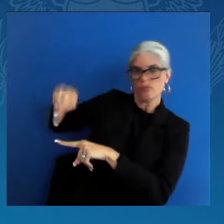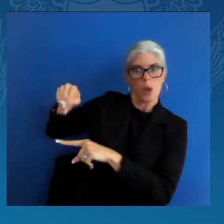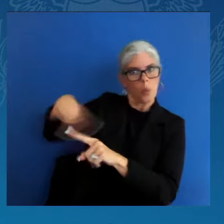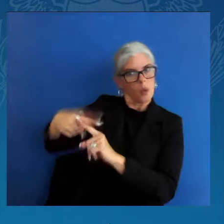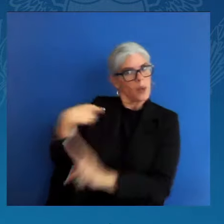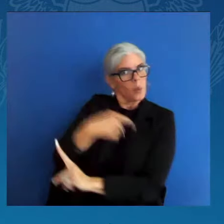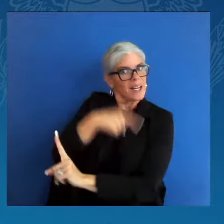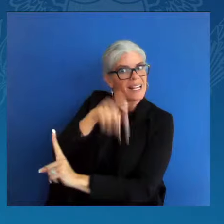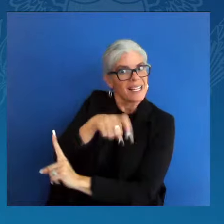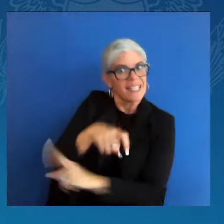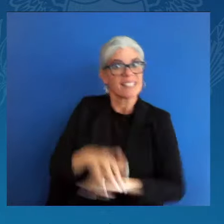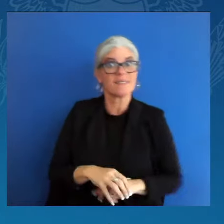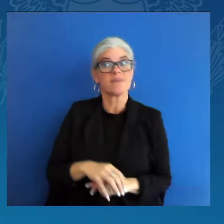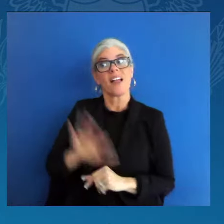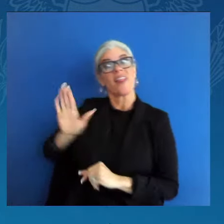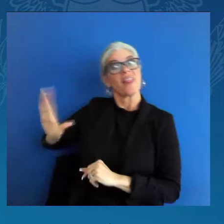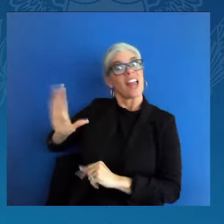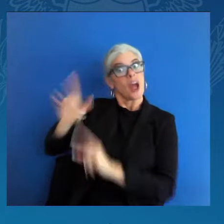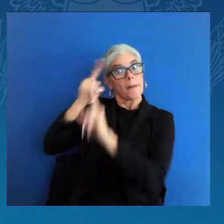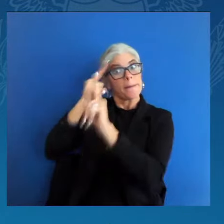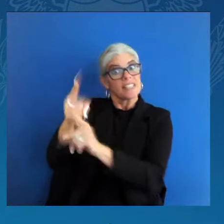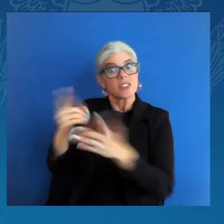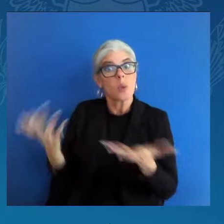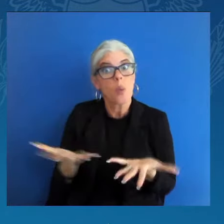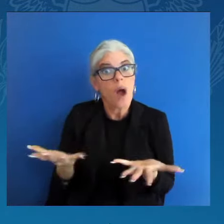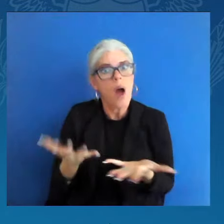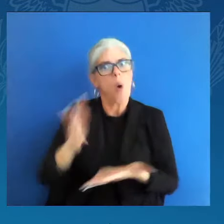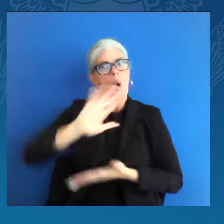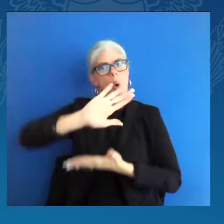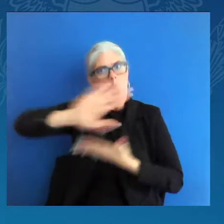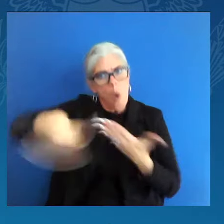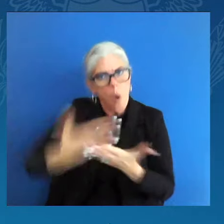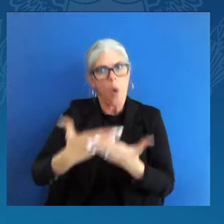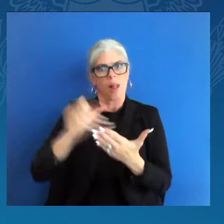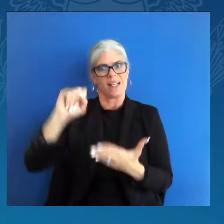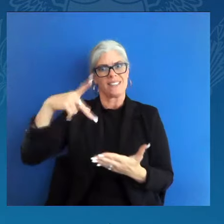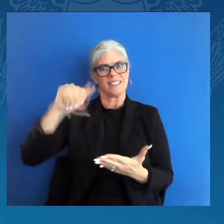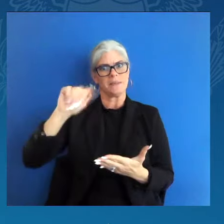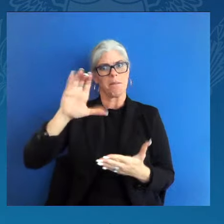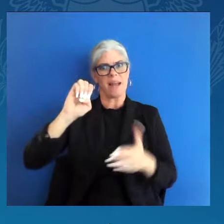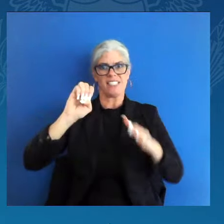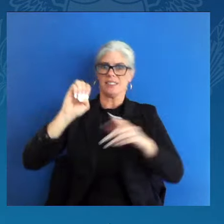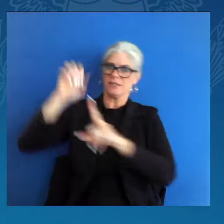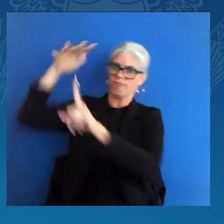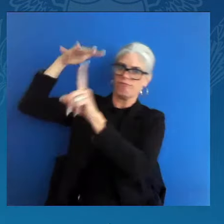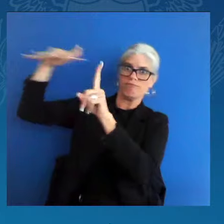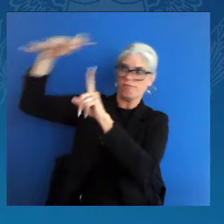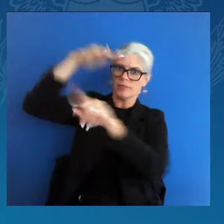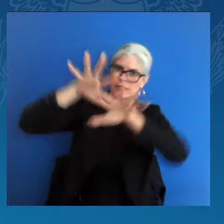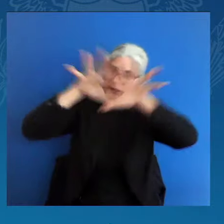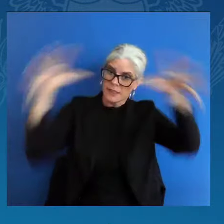is to secure our nation's interests in, from, and to space.